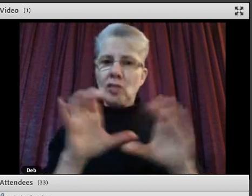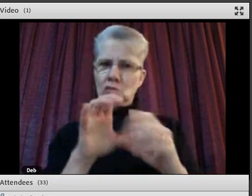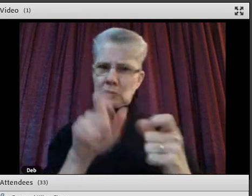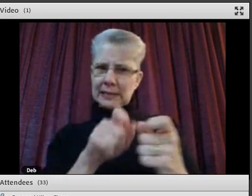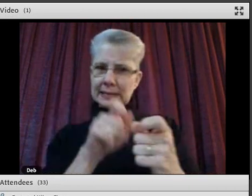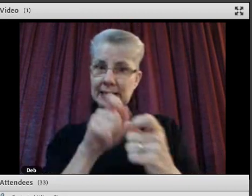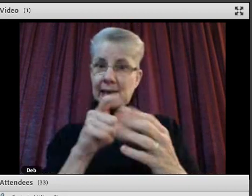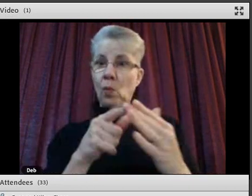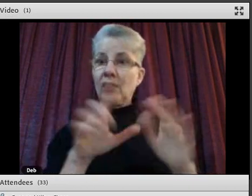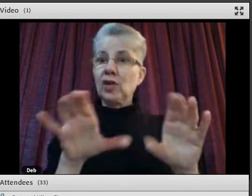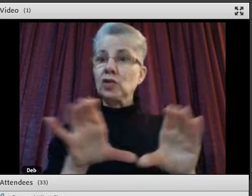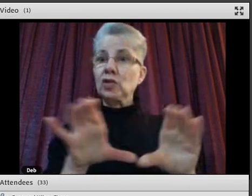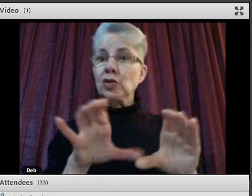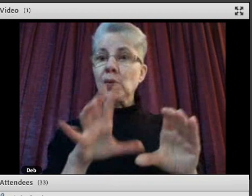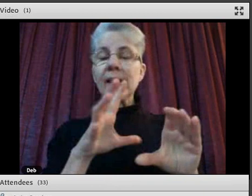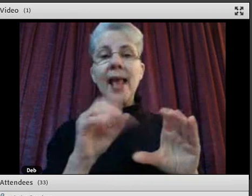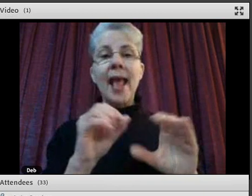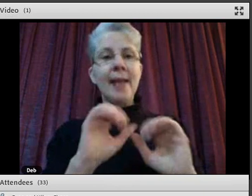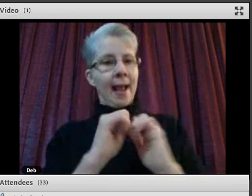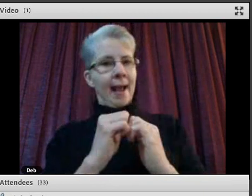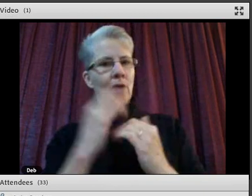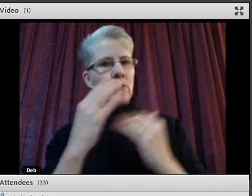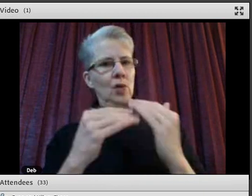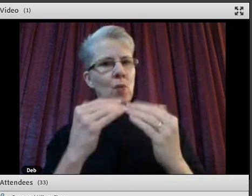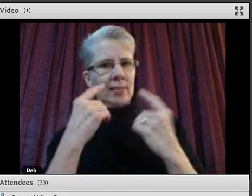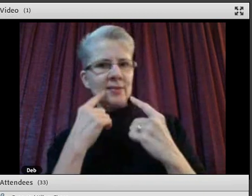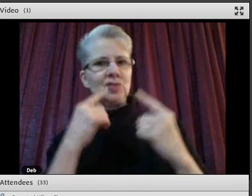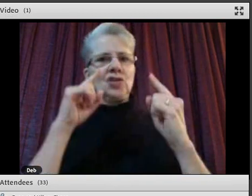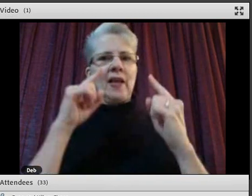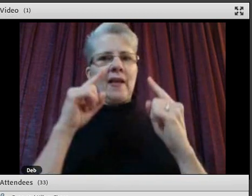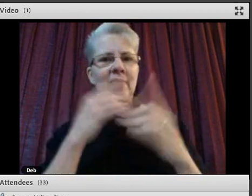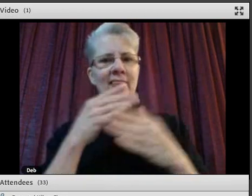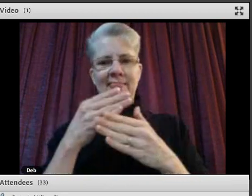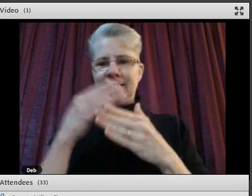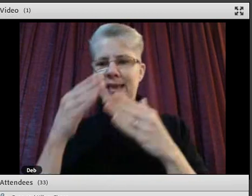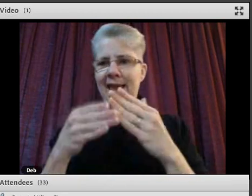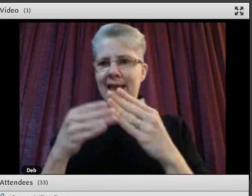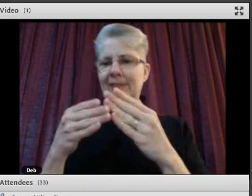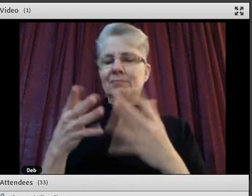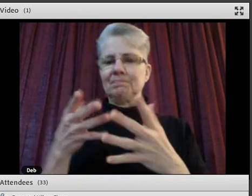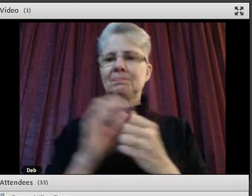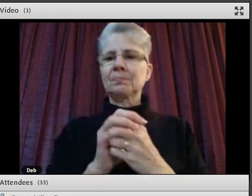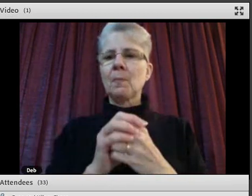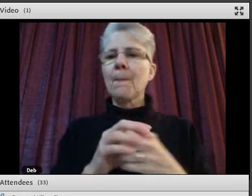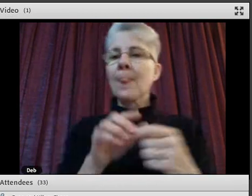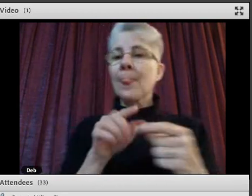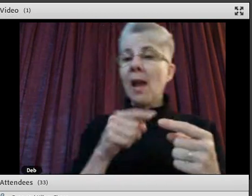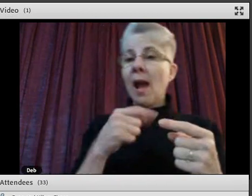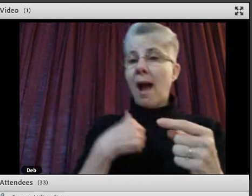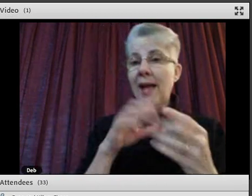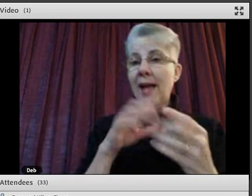and how it's going to achieve the end. Ryan: Actually, I stole this from our Art teacher. She'd been talking a lot about craftsmanship